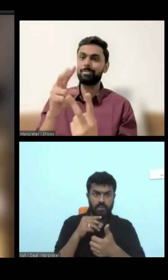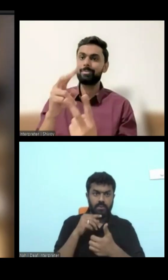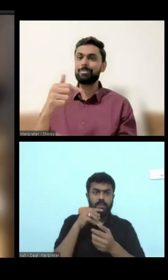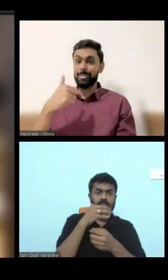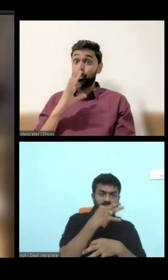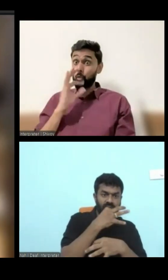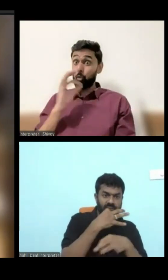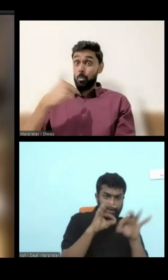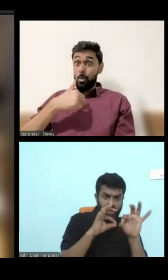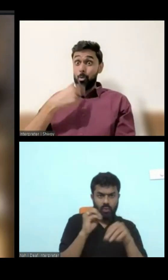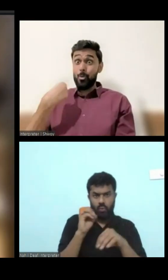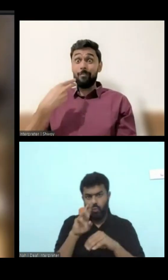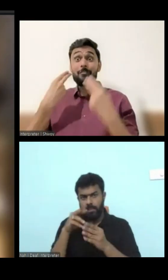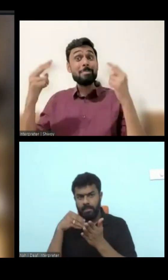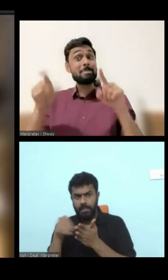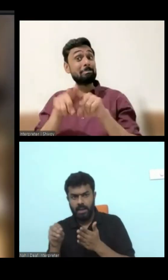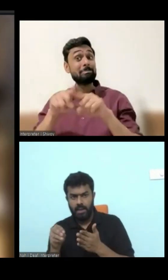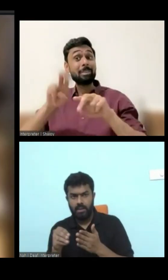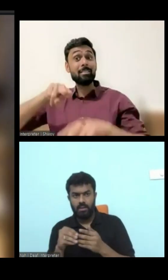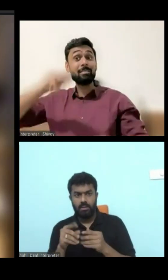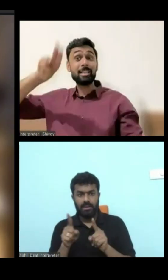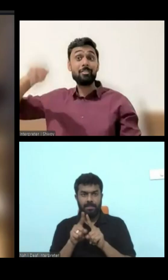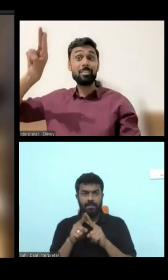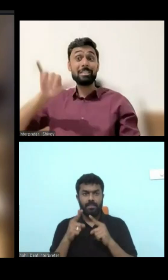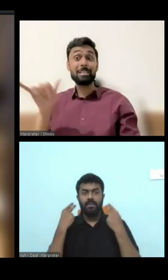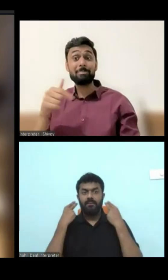Because we are like an online library. Where already lot of content is there.